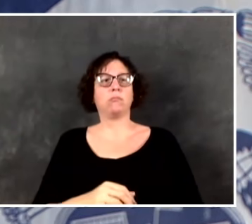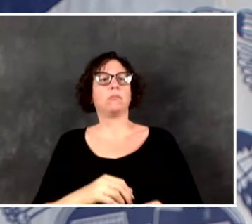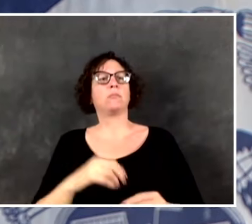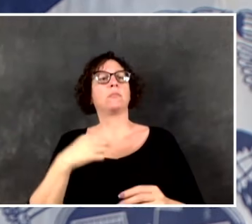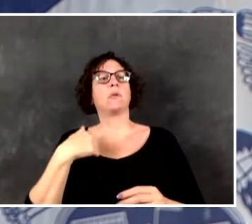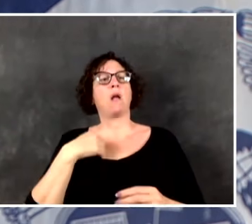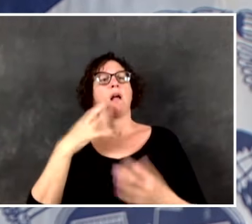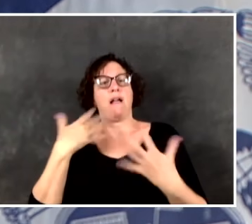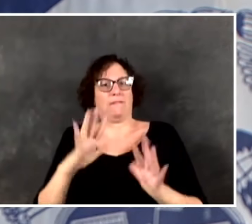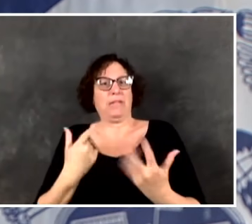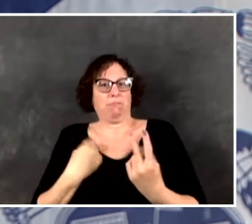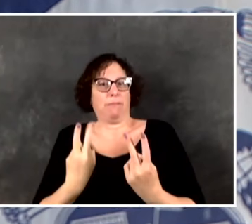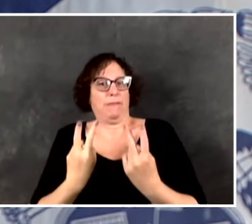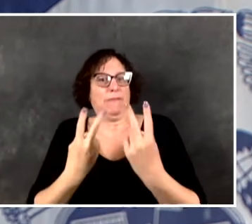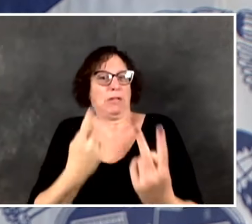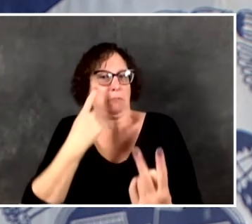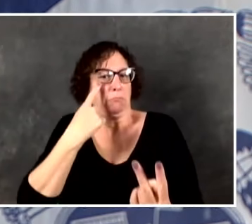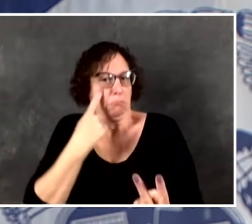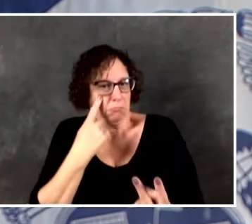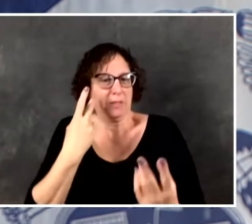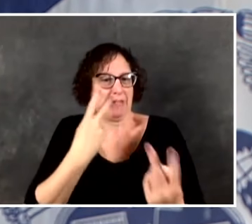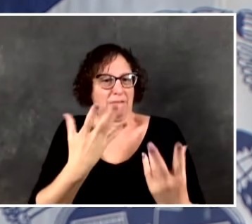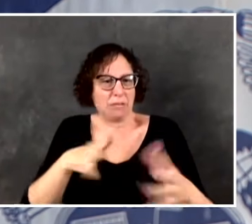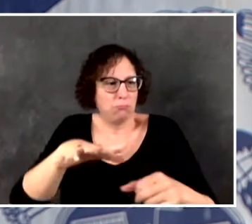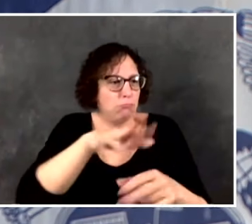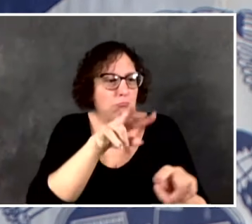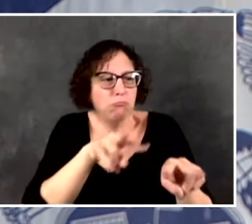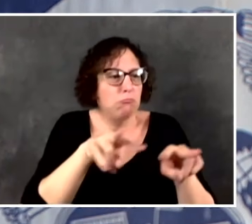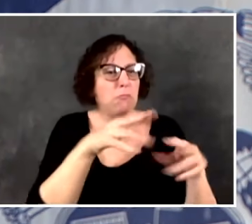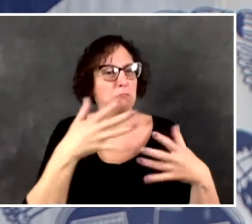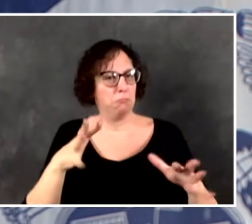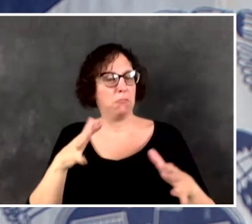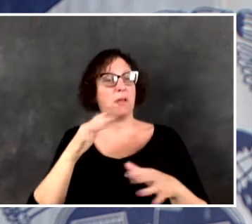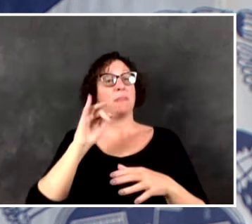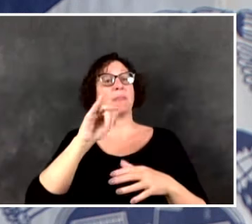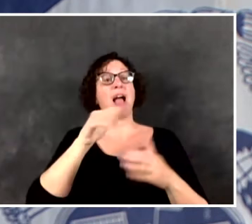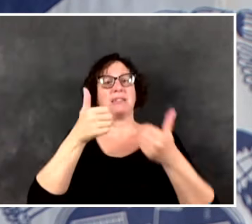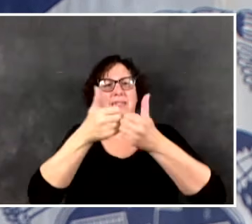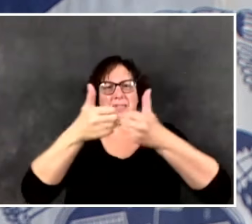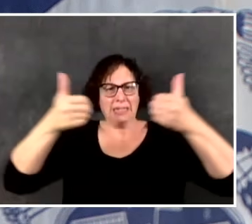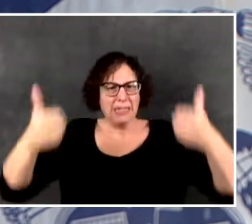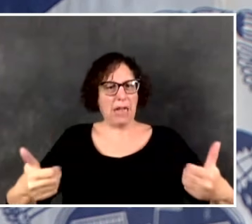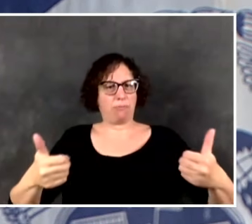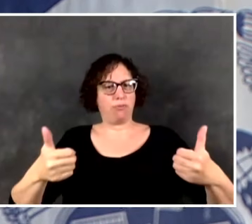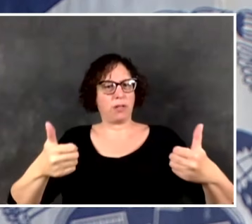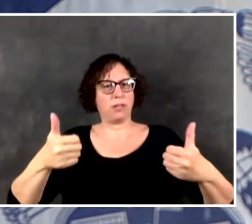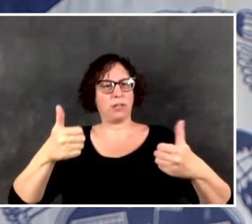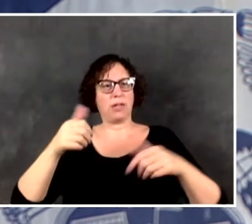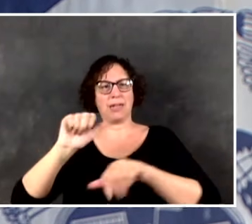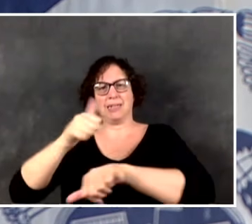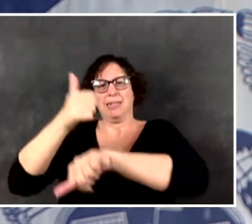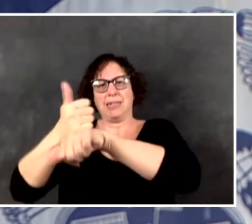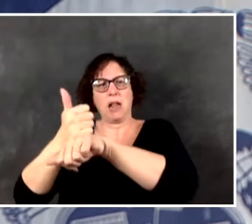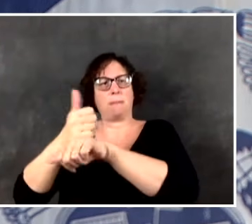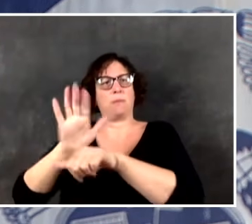I UNDERSTAND THE TIME THERE WAS A DISTINCT SEPARATION